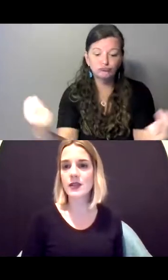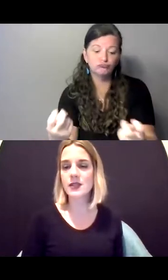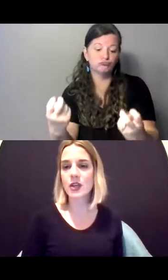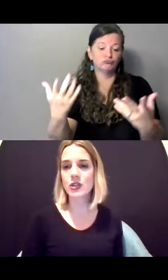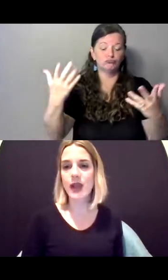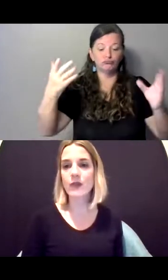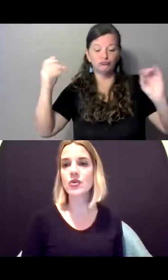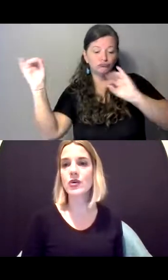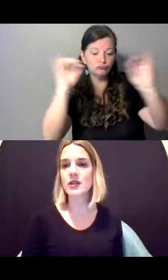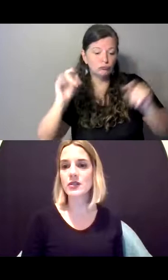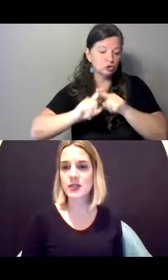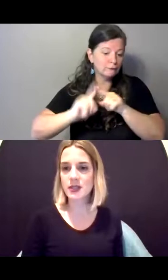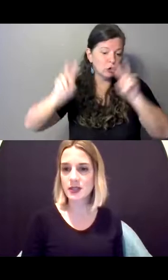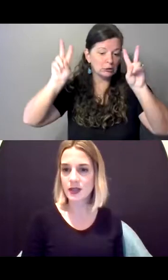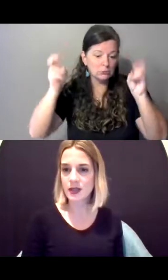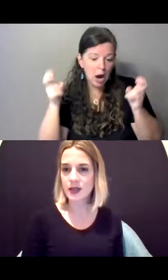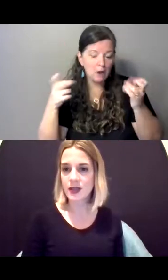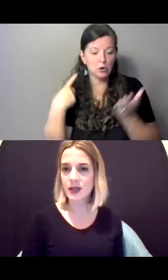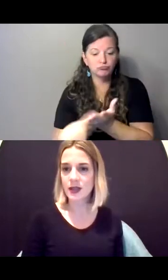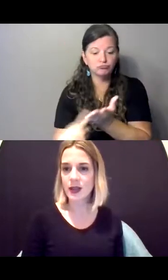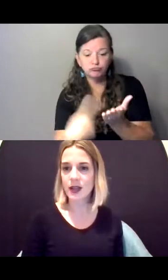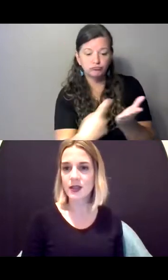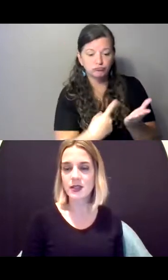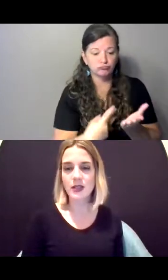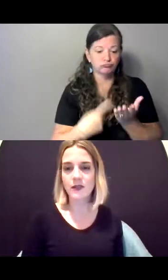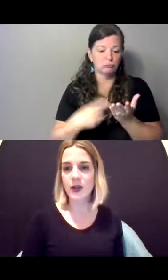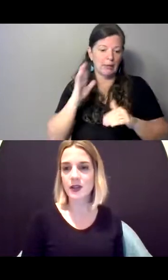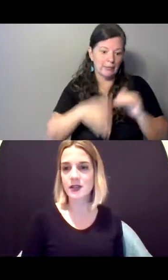discussion outdoors and discuss various